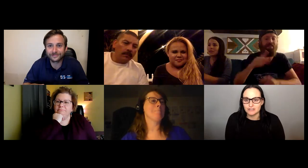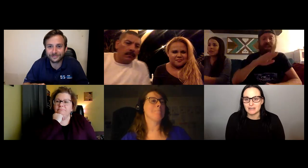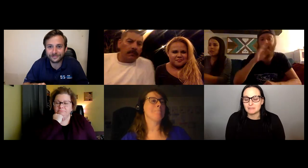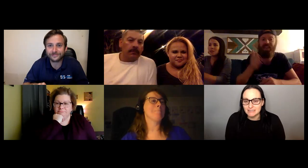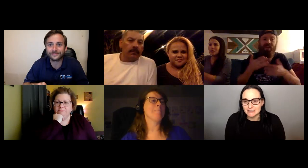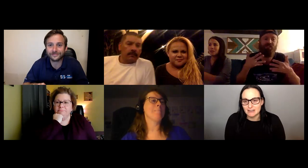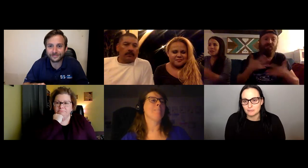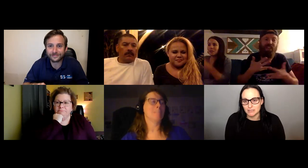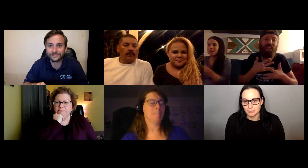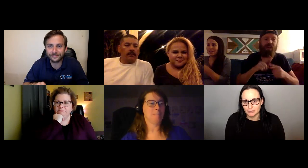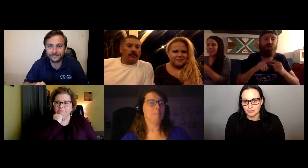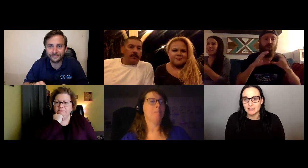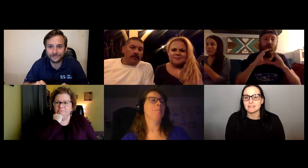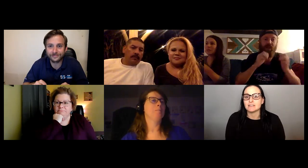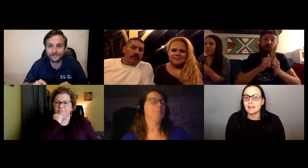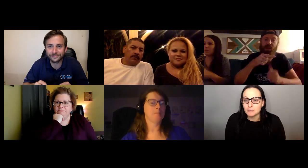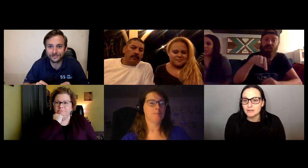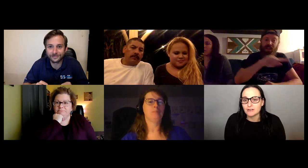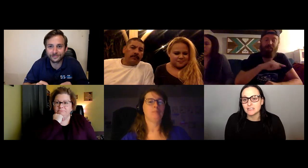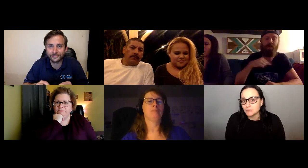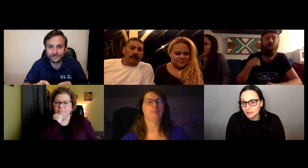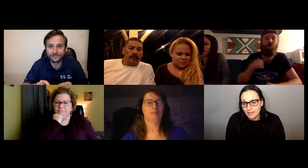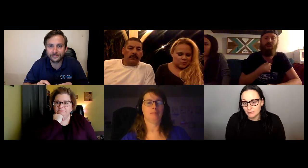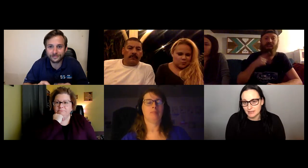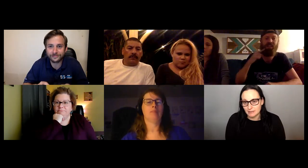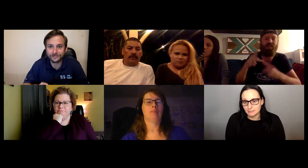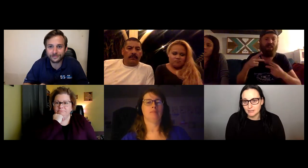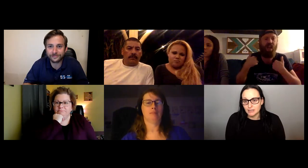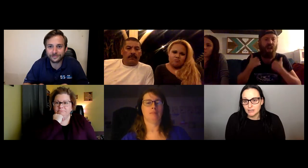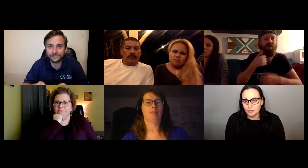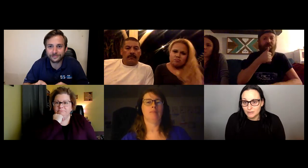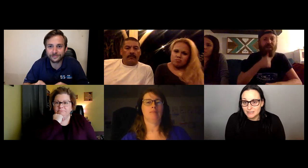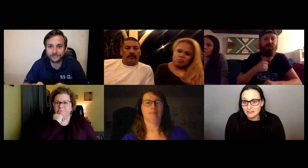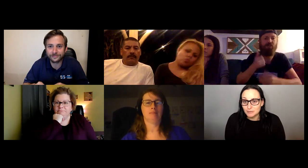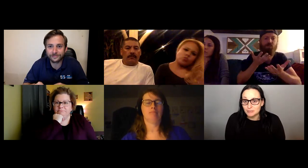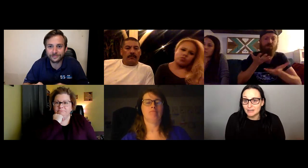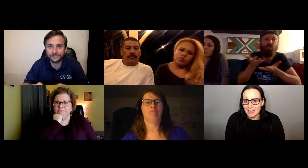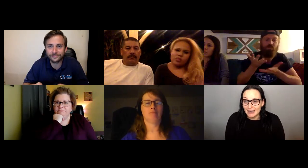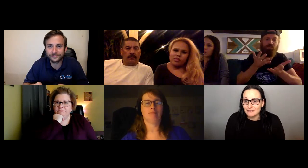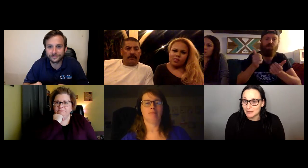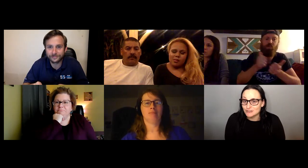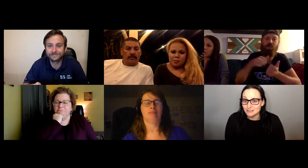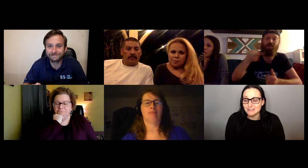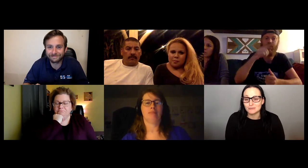and meet deaf people never be afraid to communicate with them